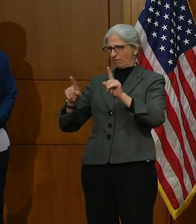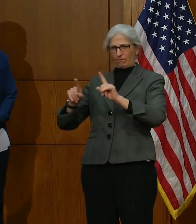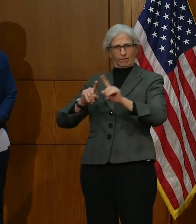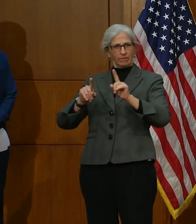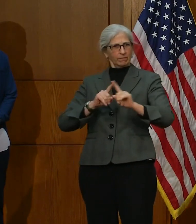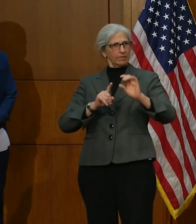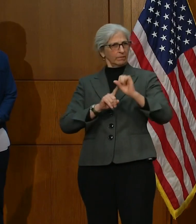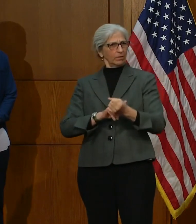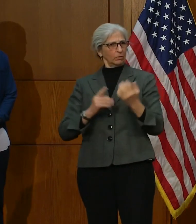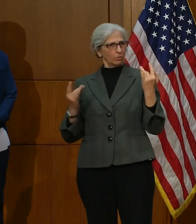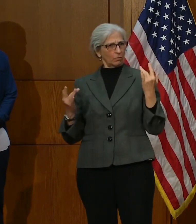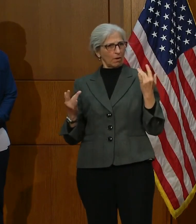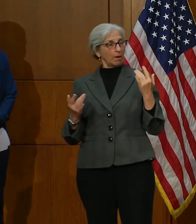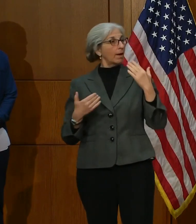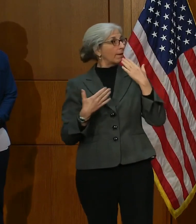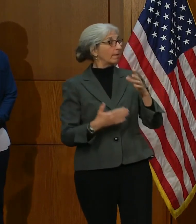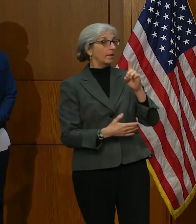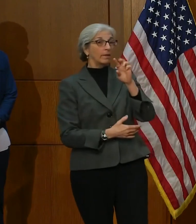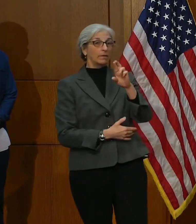THE COMMUNITY. SO WHY ARE WE SEEING SUCH A DISCONNECT? AND